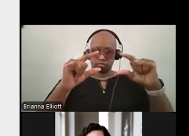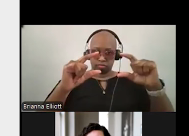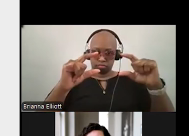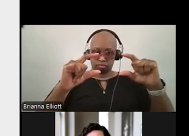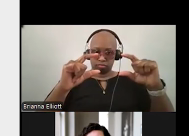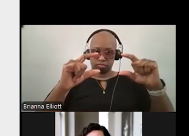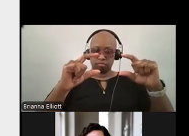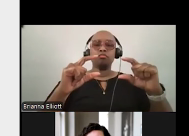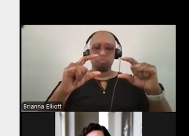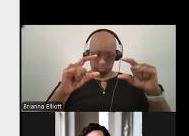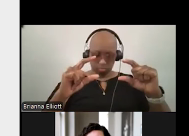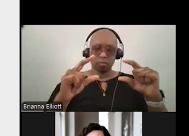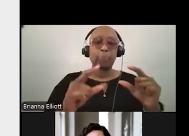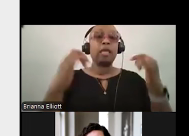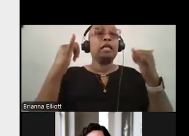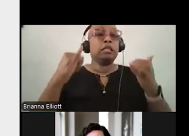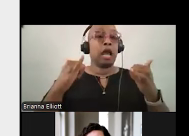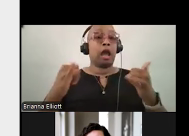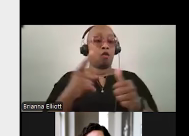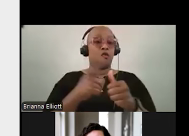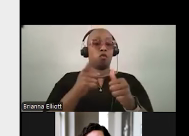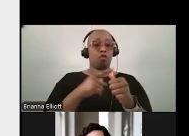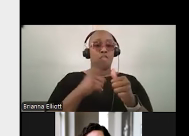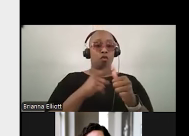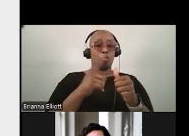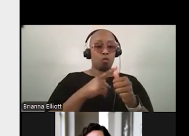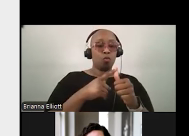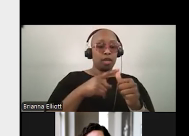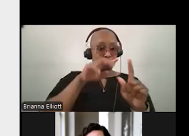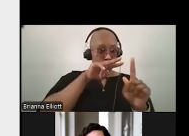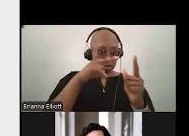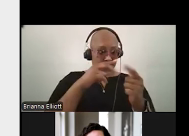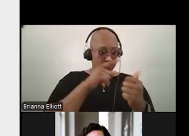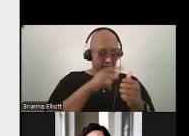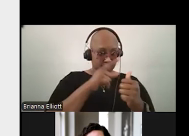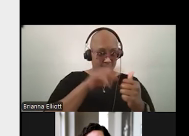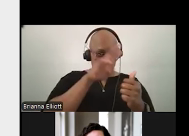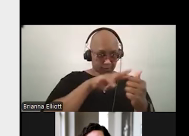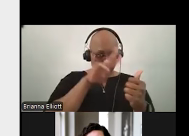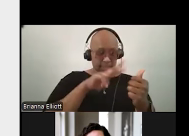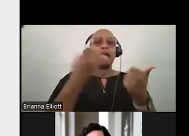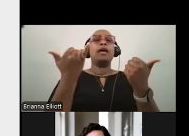Okay. So, now that we can perceive the page, we need to be able to operate that document. So,